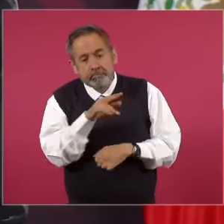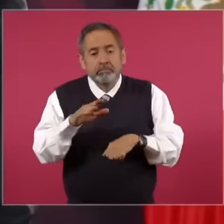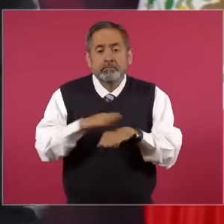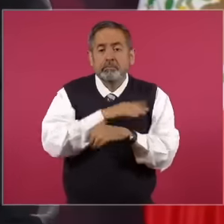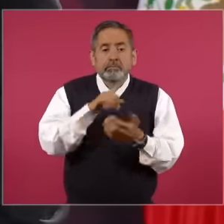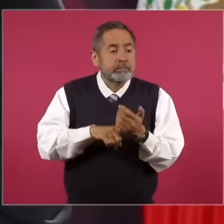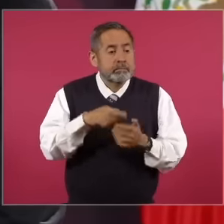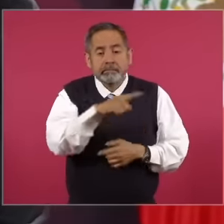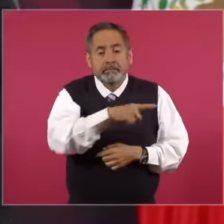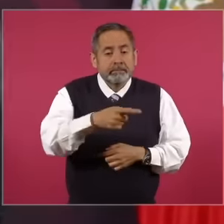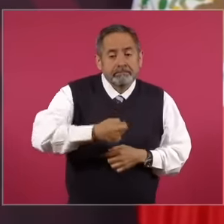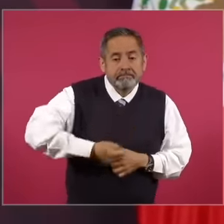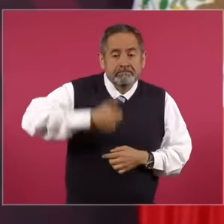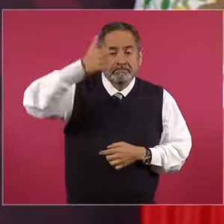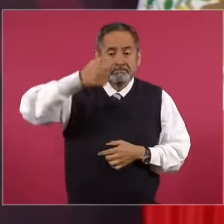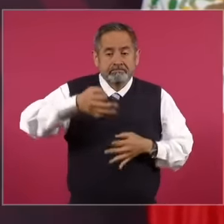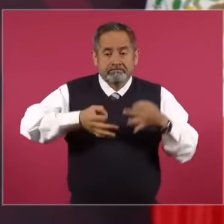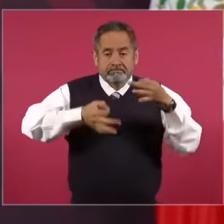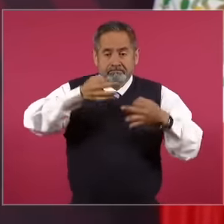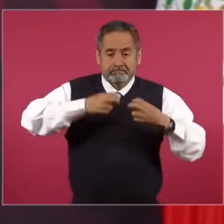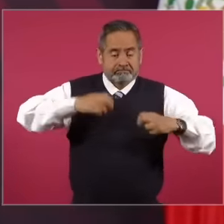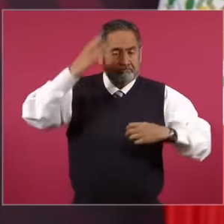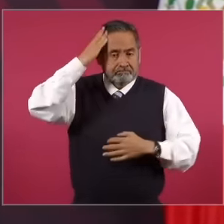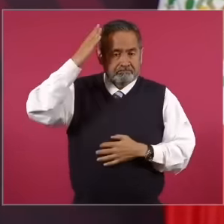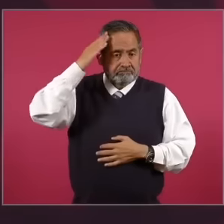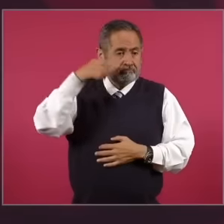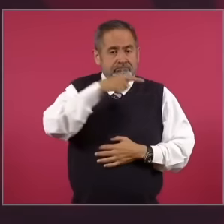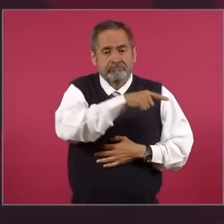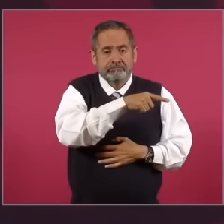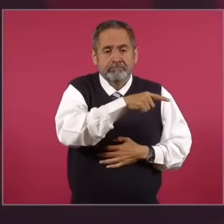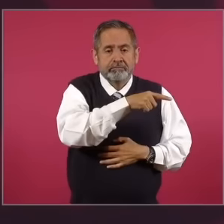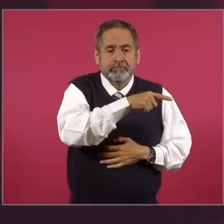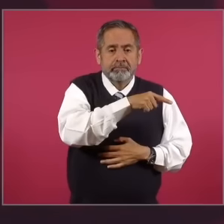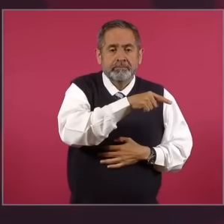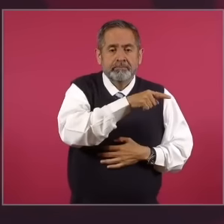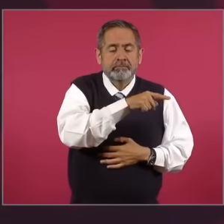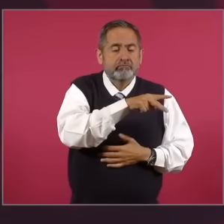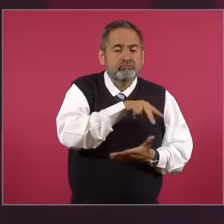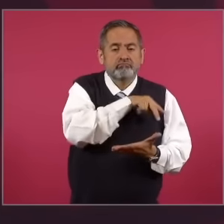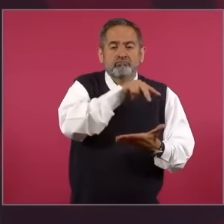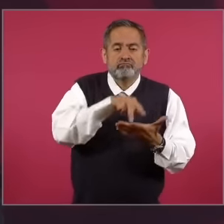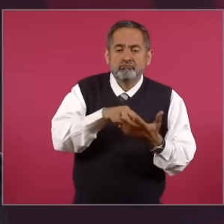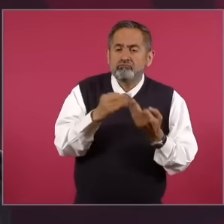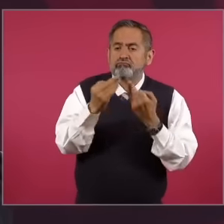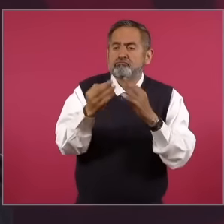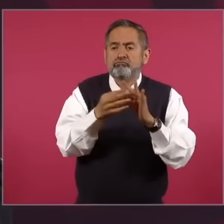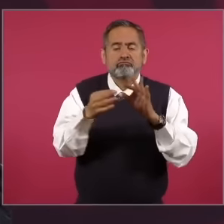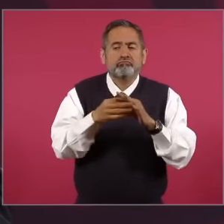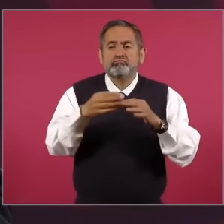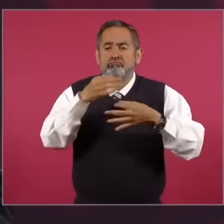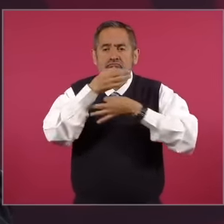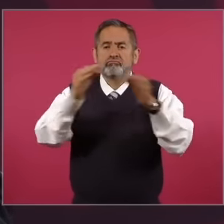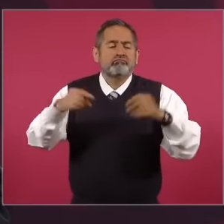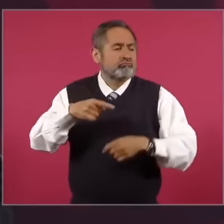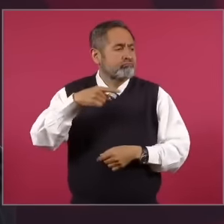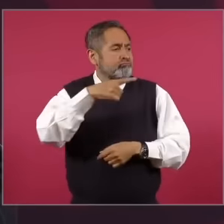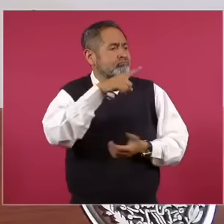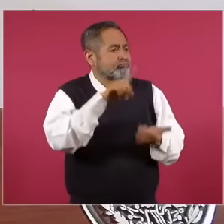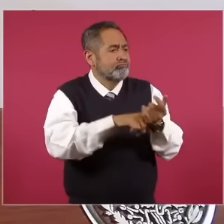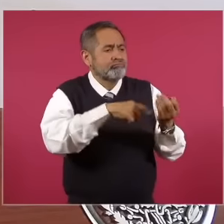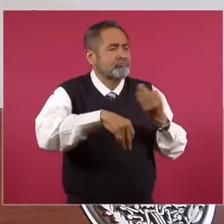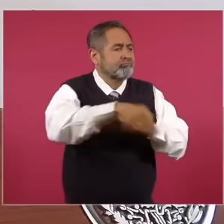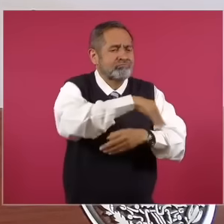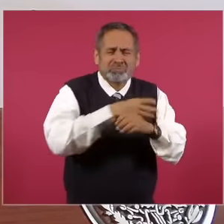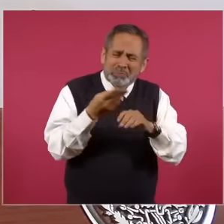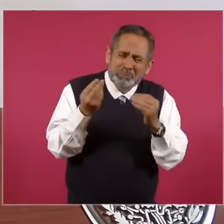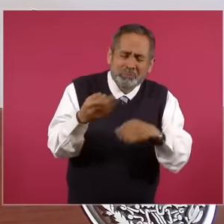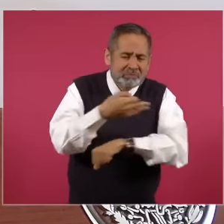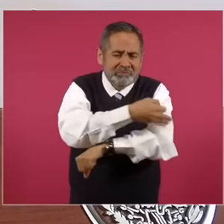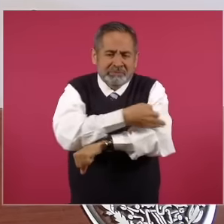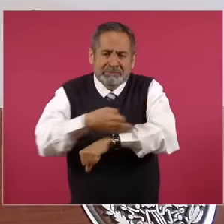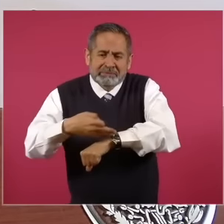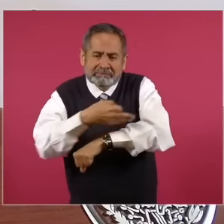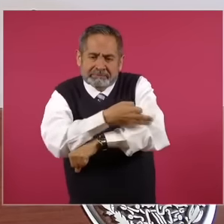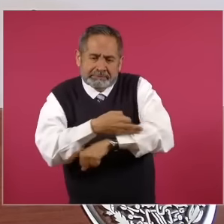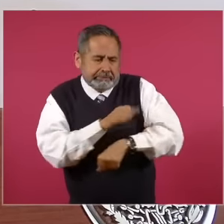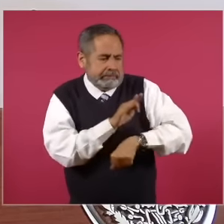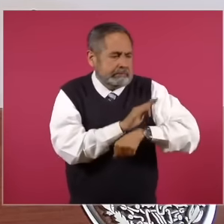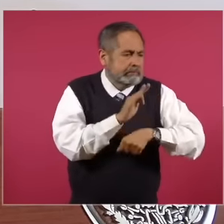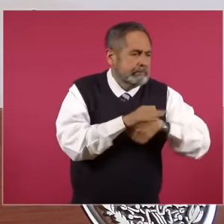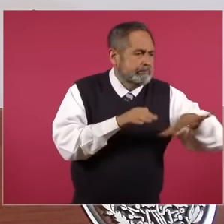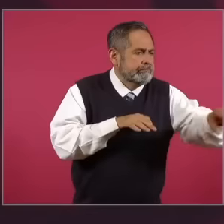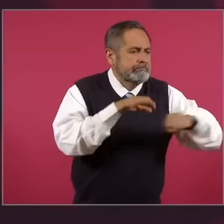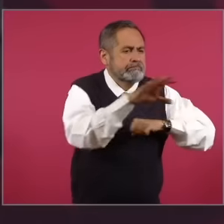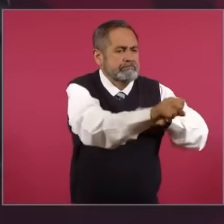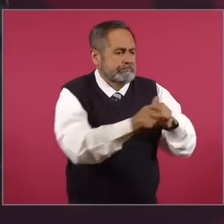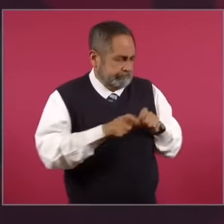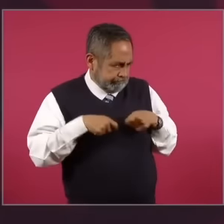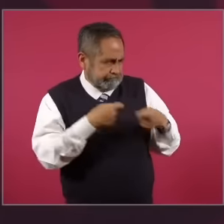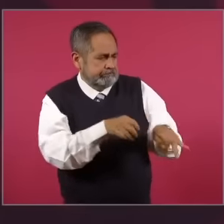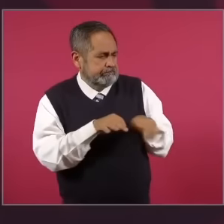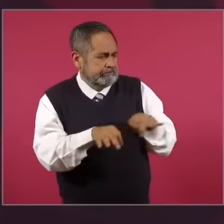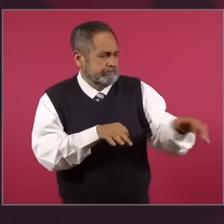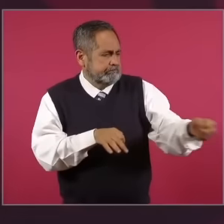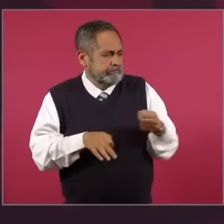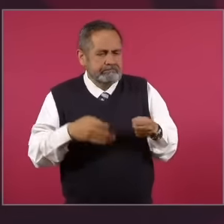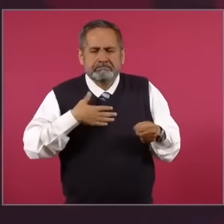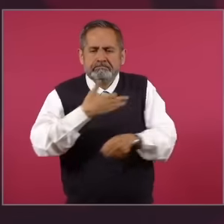first ministers to talk about the nepotism of corruption in the judiciary, well,